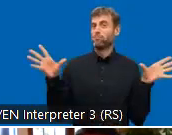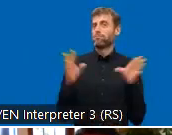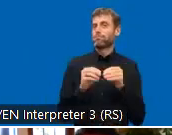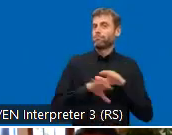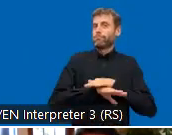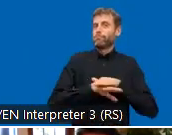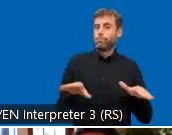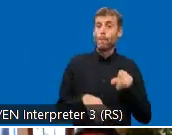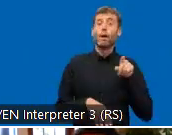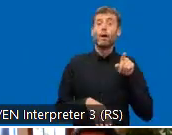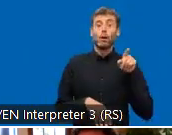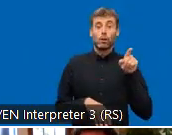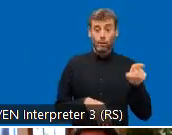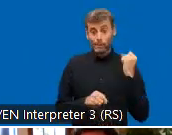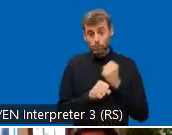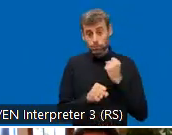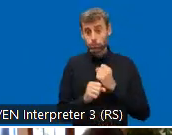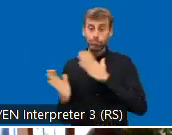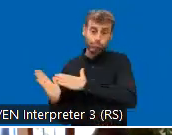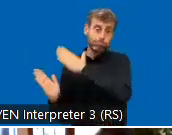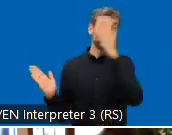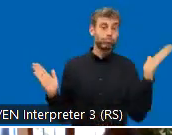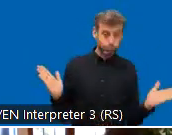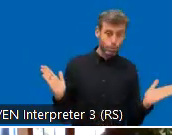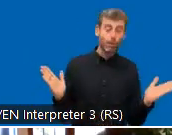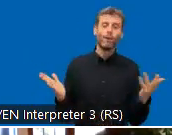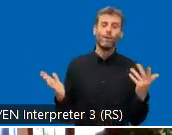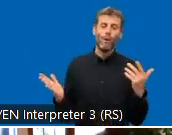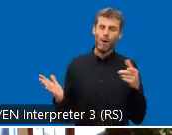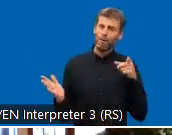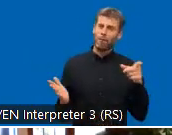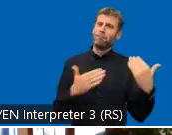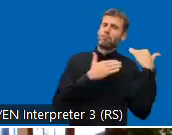she's going to be remiss about thanking herself. So I want to say up front, Susanna, you have done